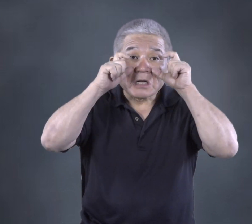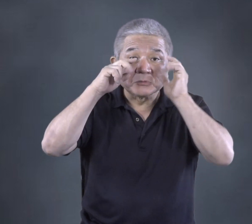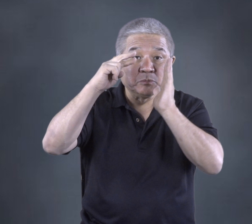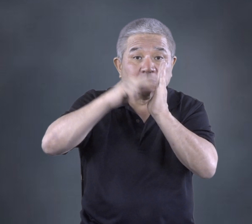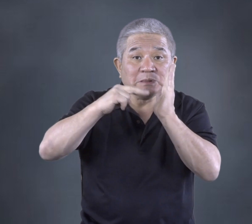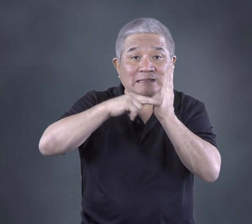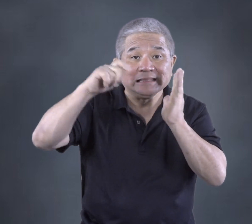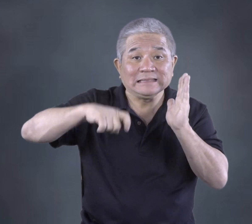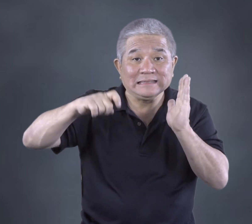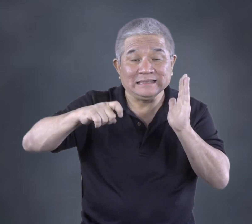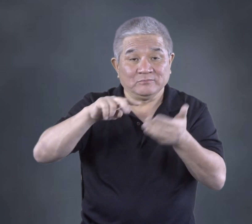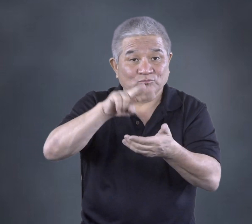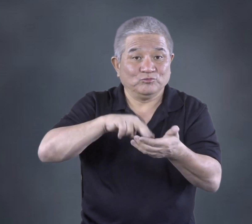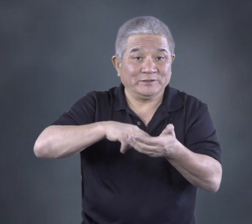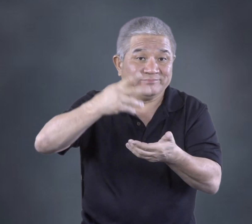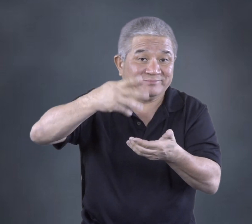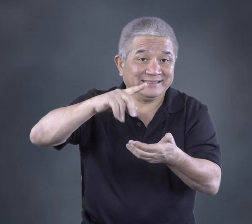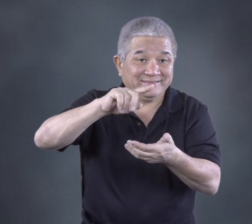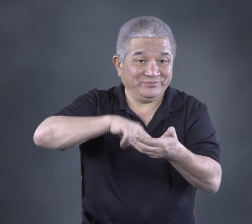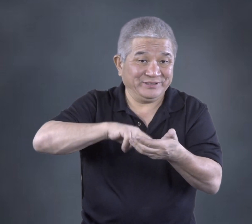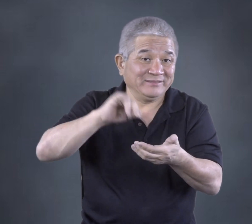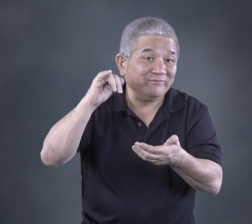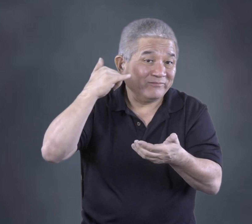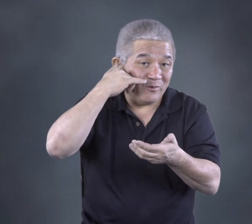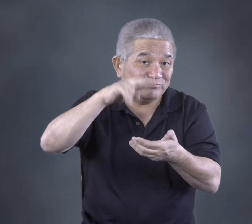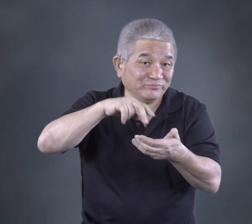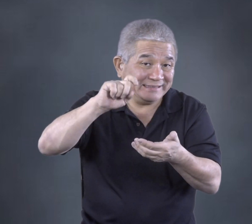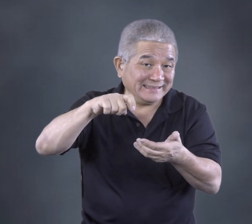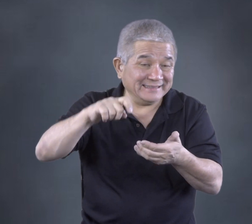such as reading glasses to read the speech to text on a phone app